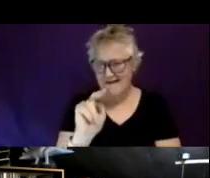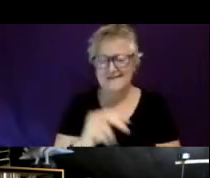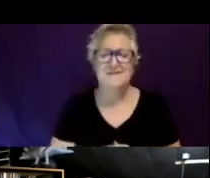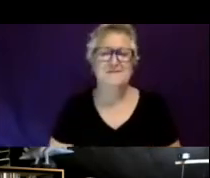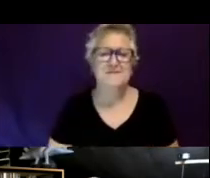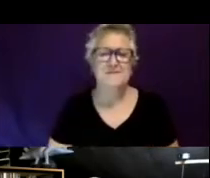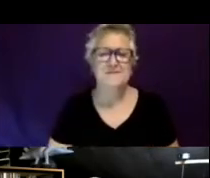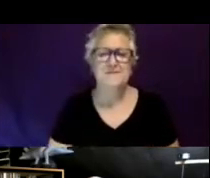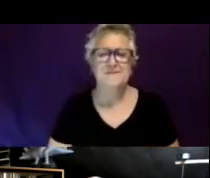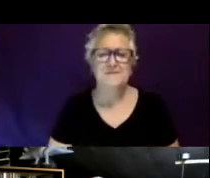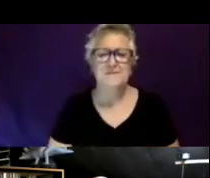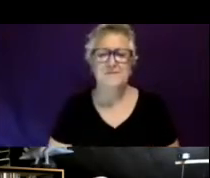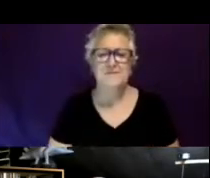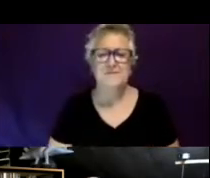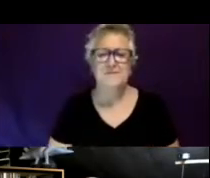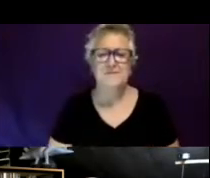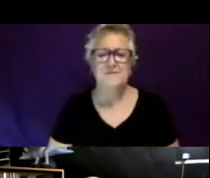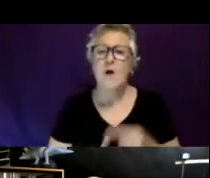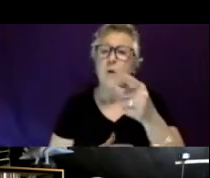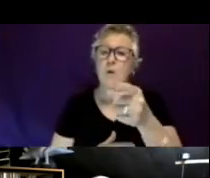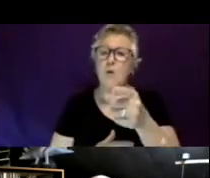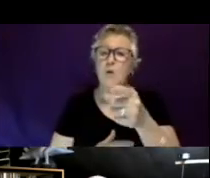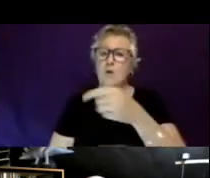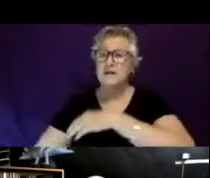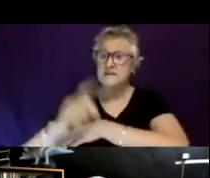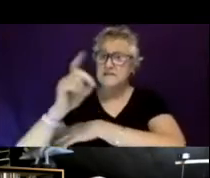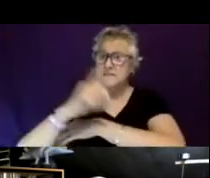Um, these dinosaurs were one of the first things I started welding.